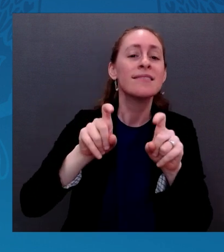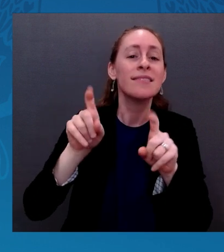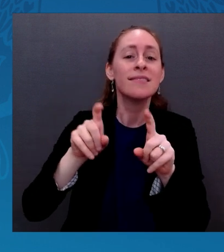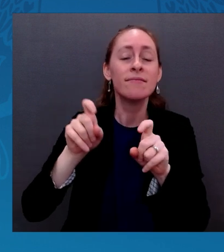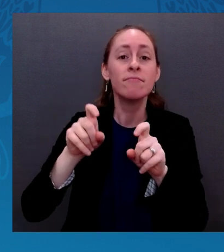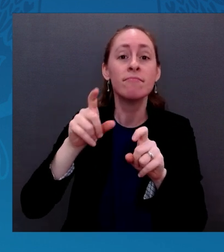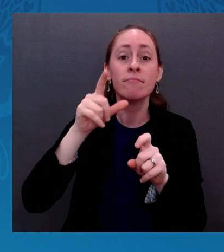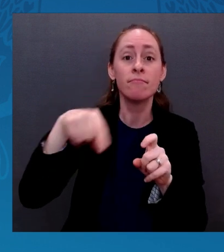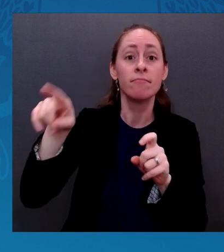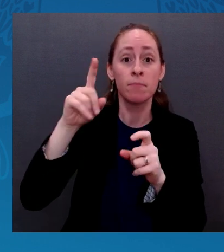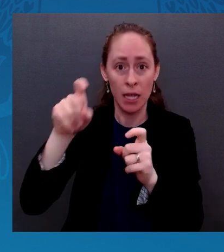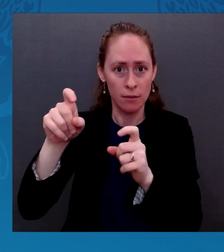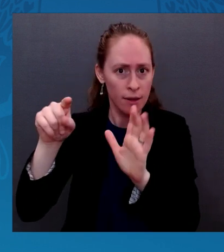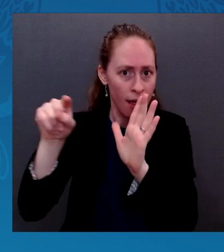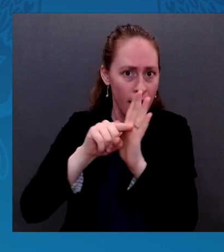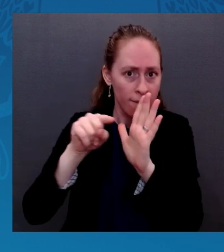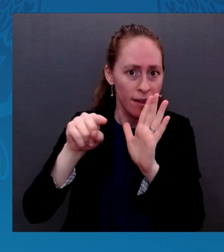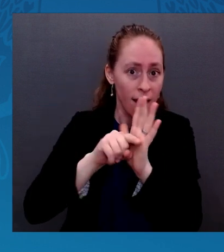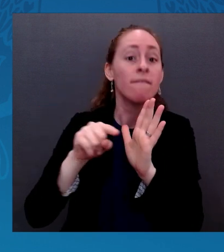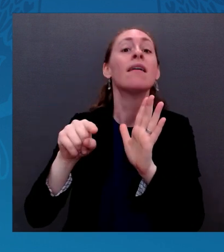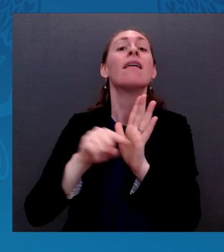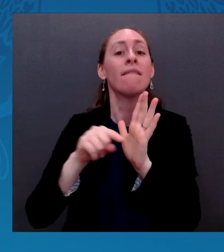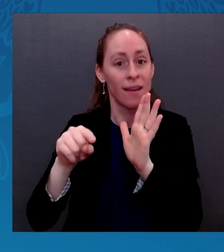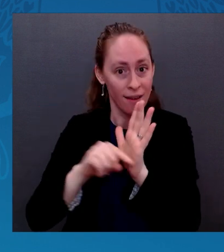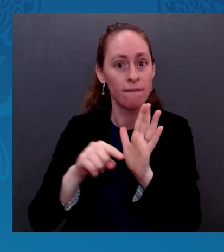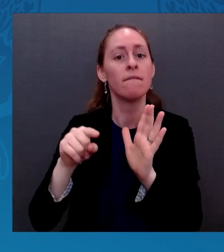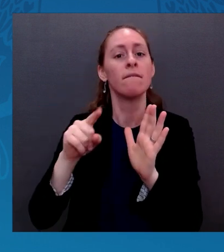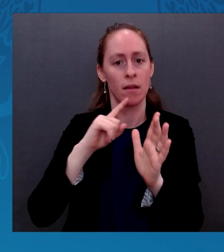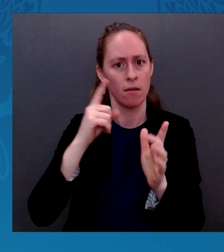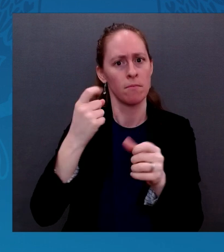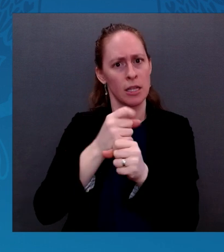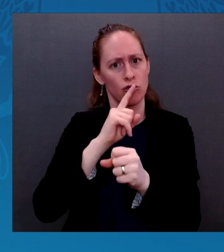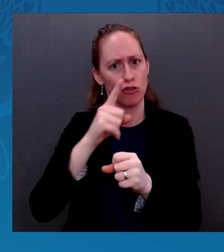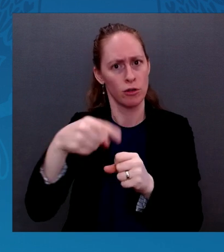especially as a contractor, to get access to these homes because people didn't know their rights.